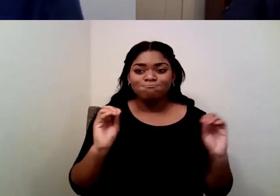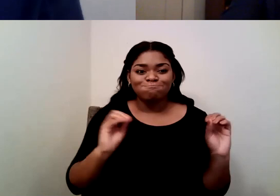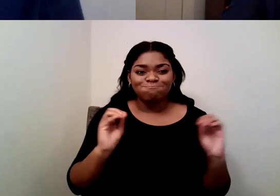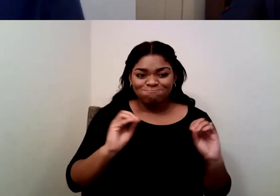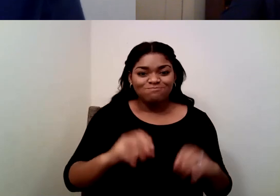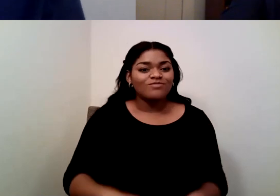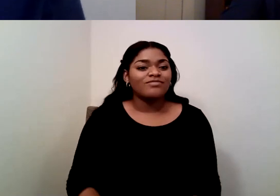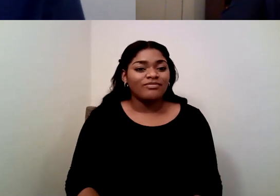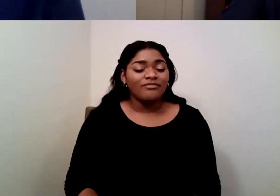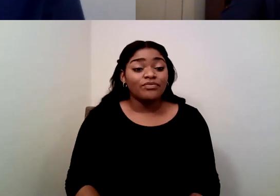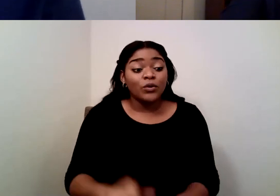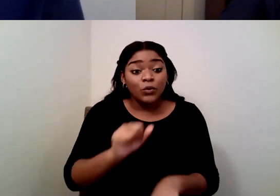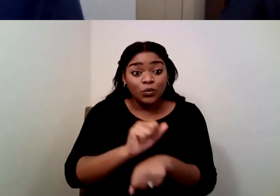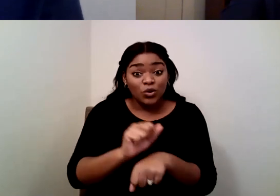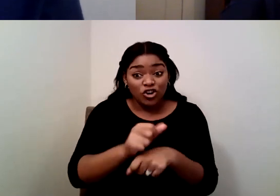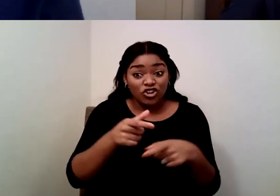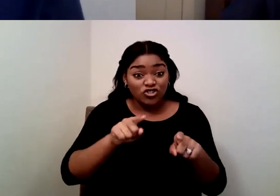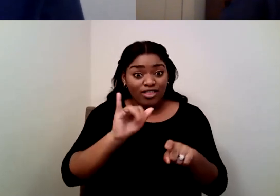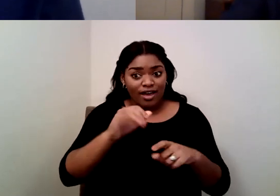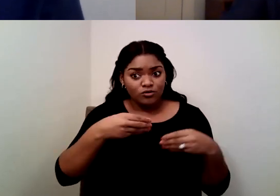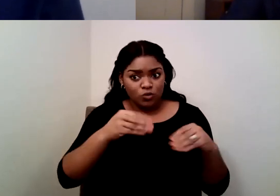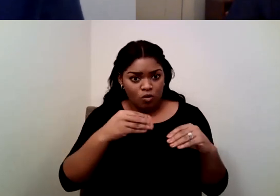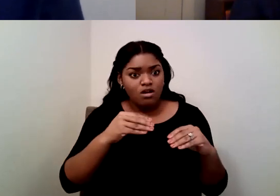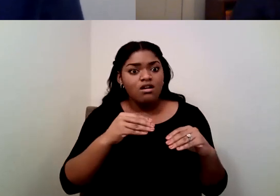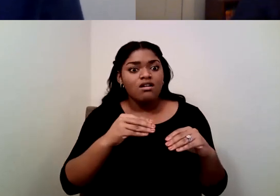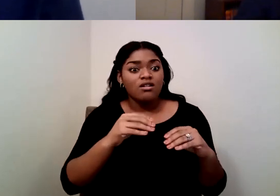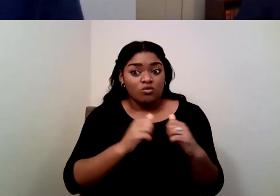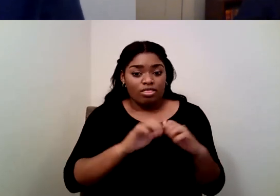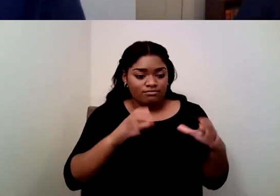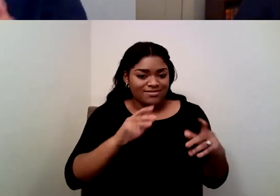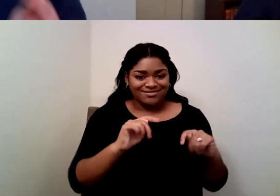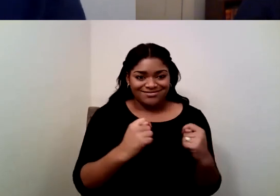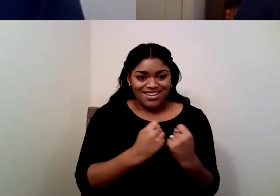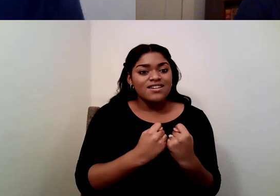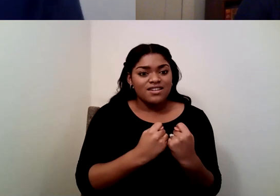and the work that we did in that store with the team that I had been with the executives